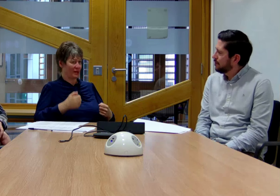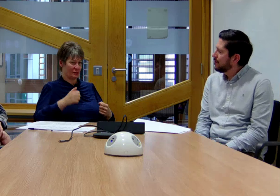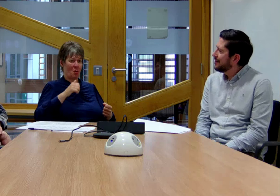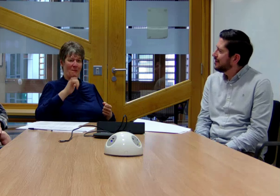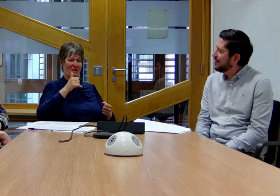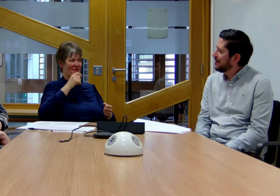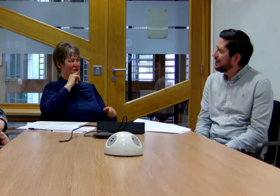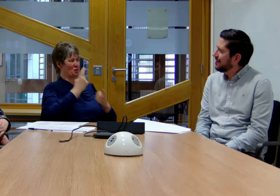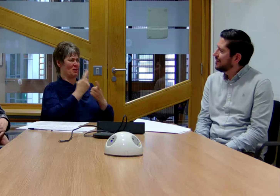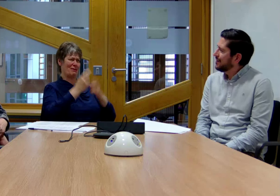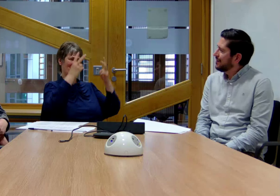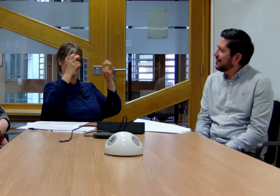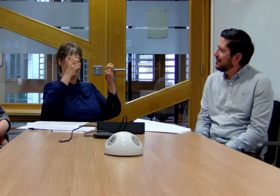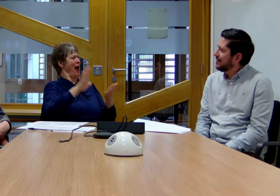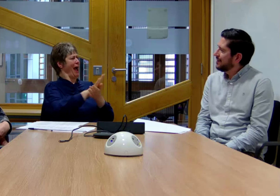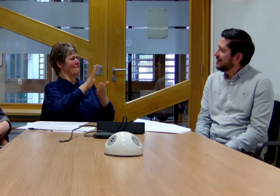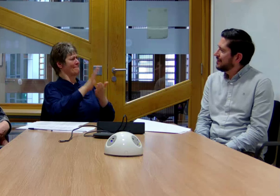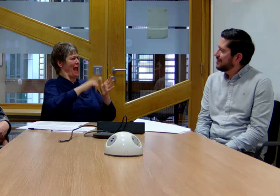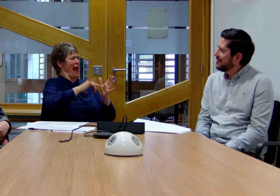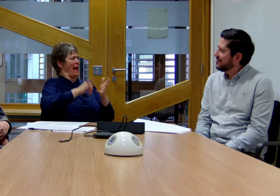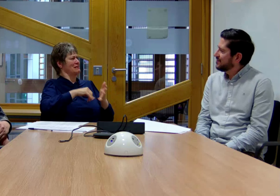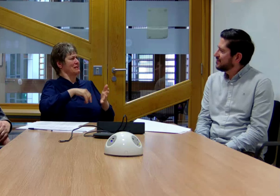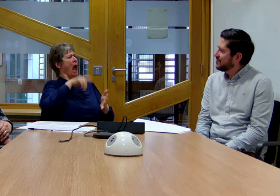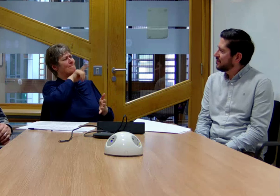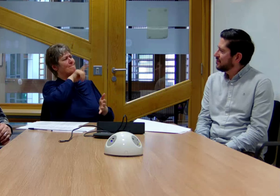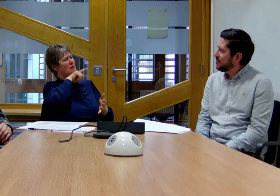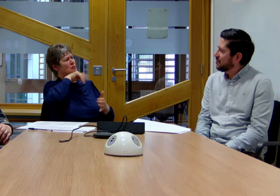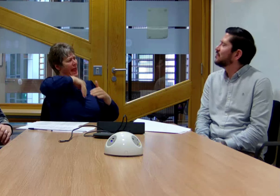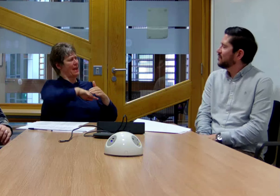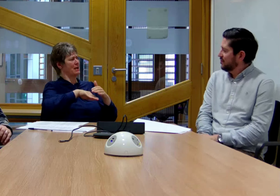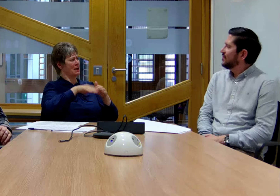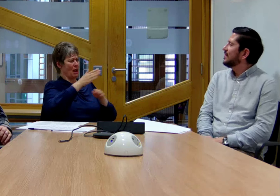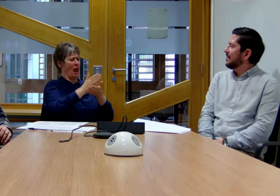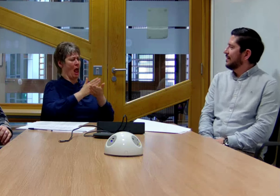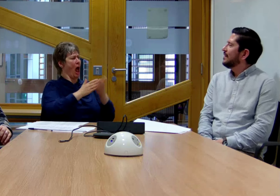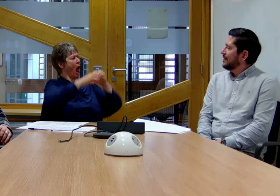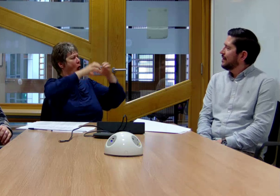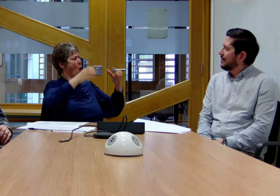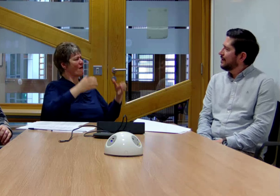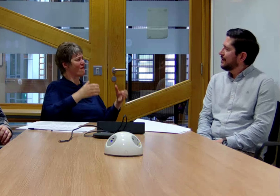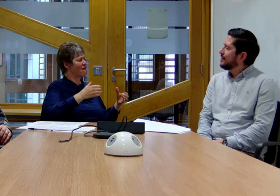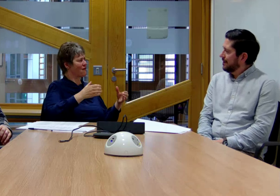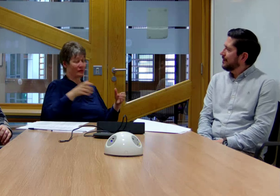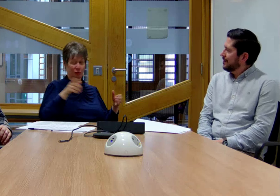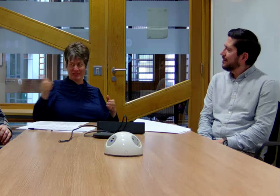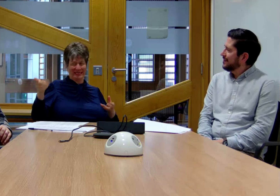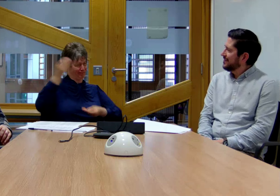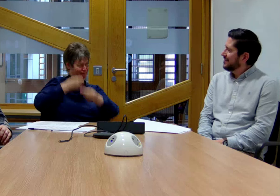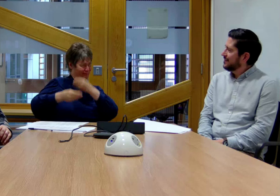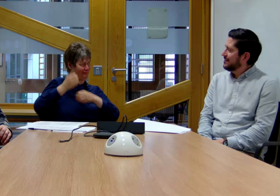So you say, happy as a mouse and a loaf. (Cho sona ri luch ann an lofa)